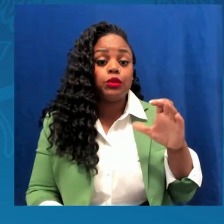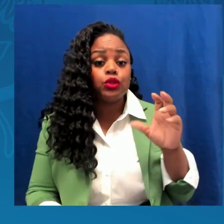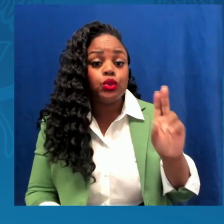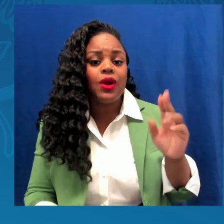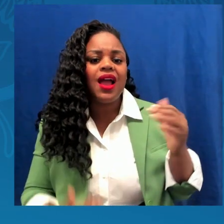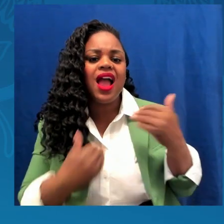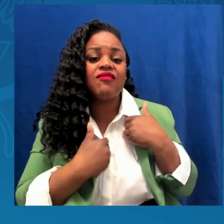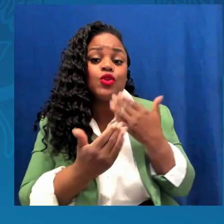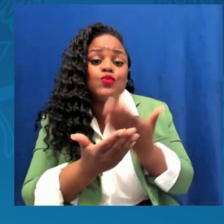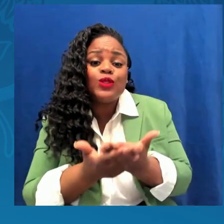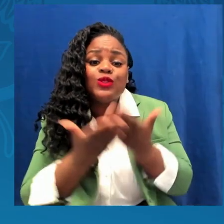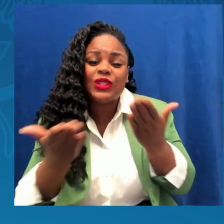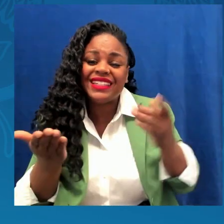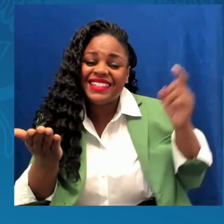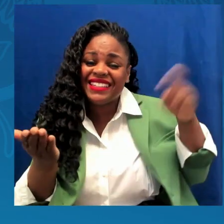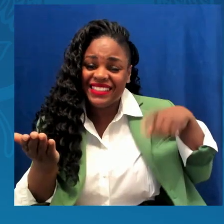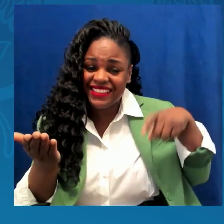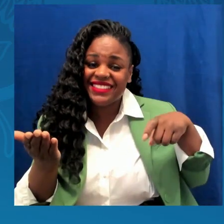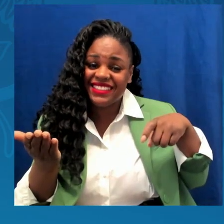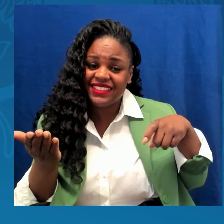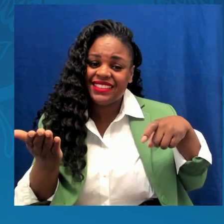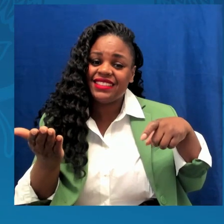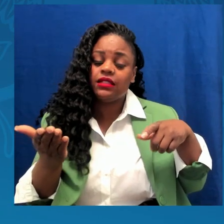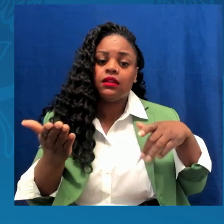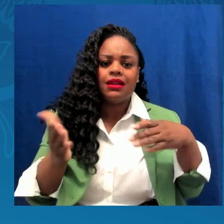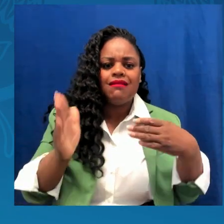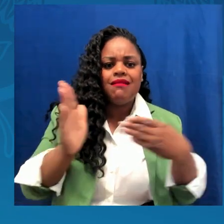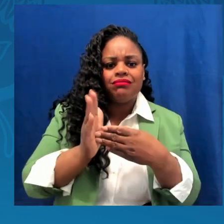to combat this very real threat. Thank you so much. Vice President Harris.